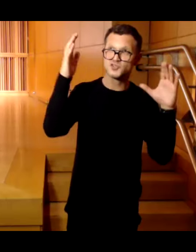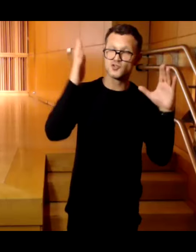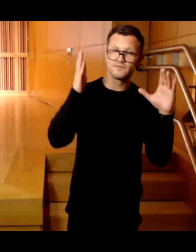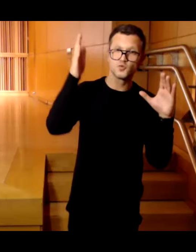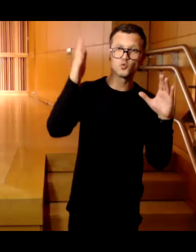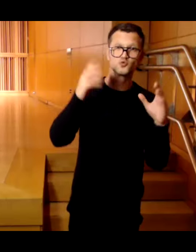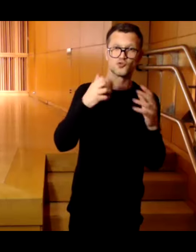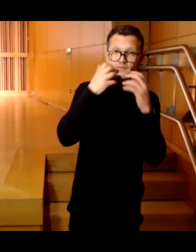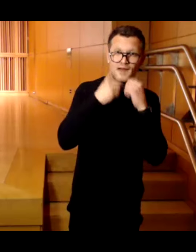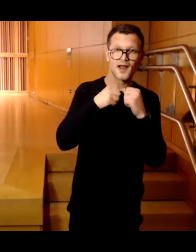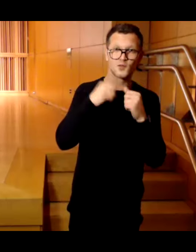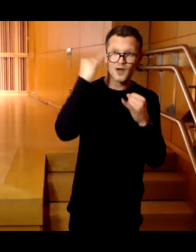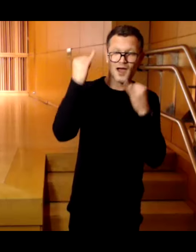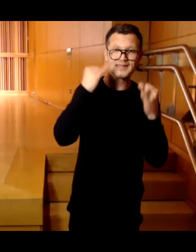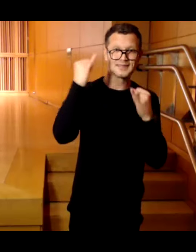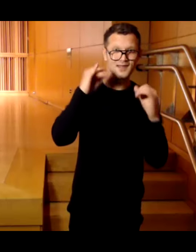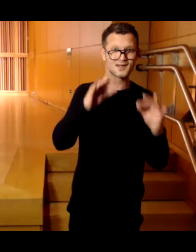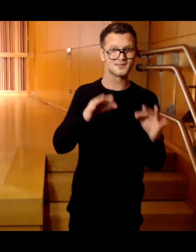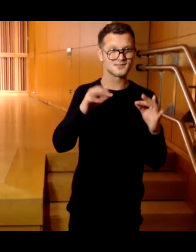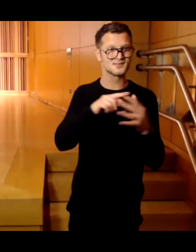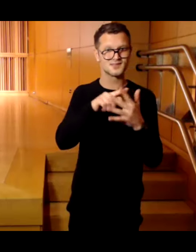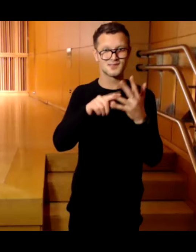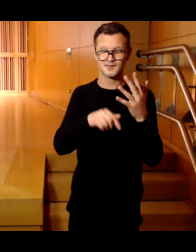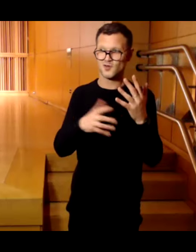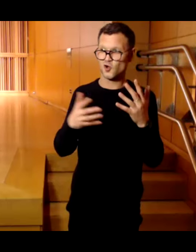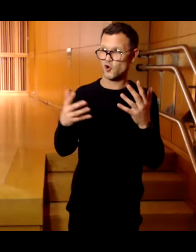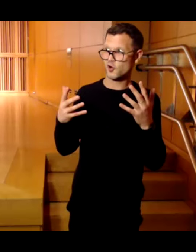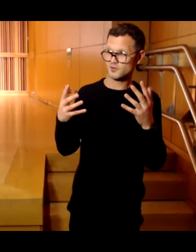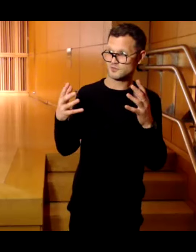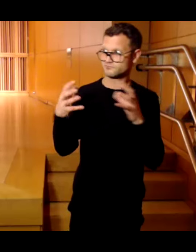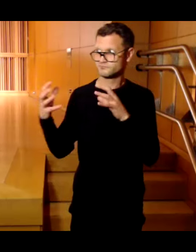Stand easily alongside the everyday complexity and contradiction of our communities.